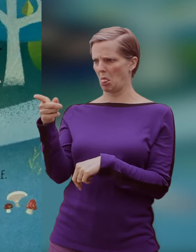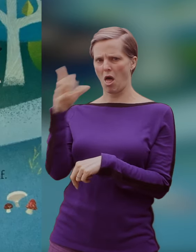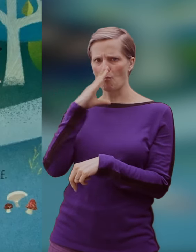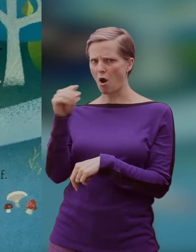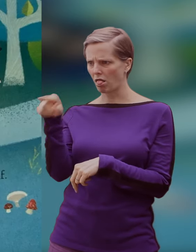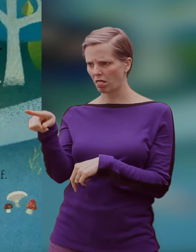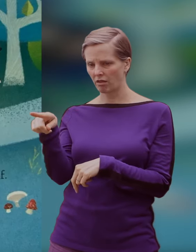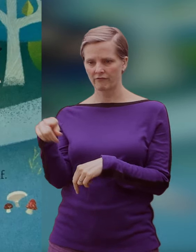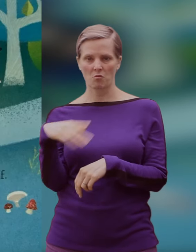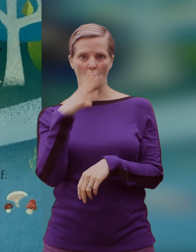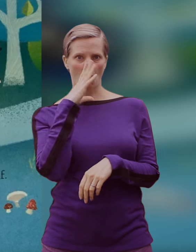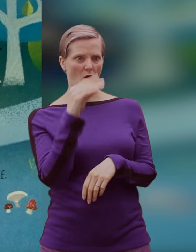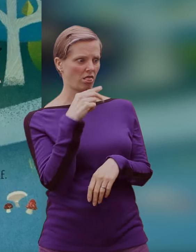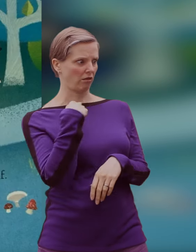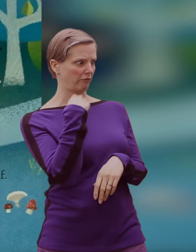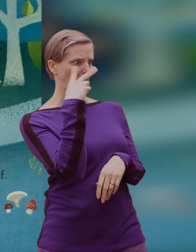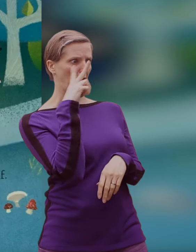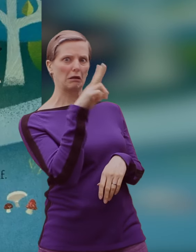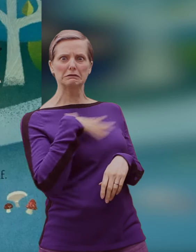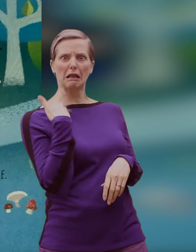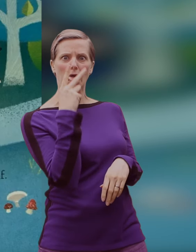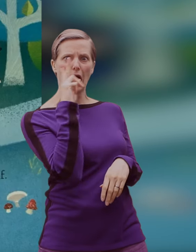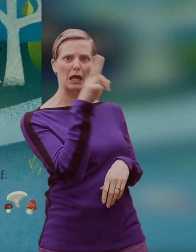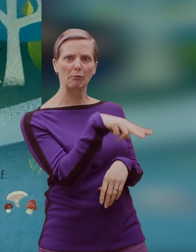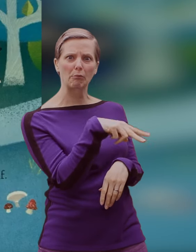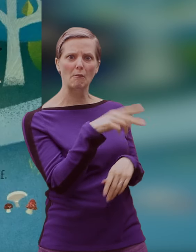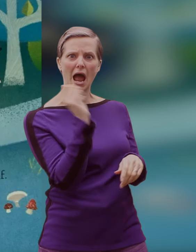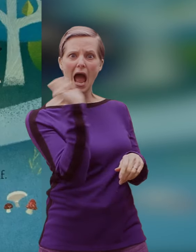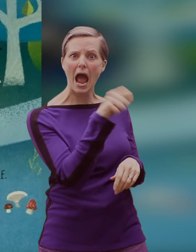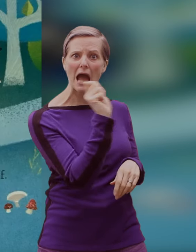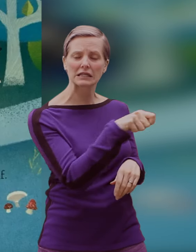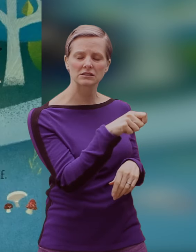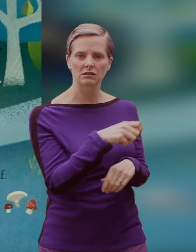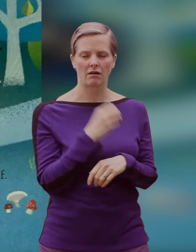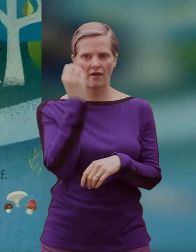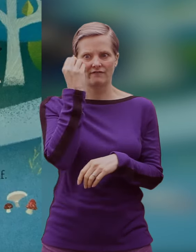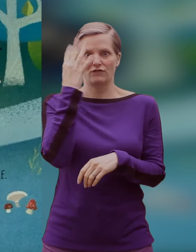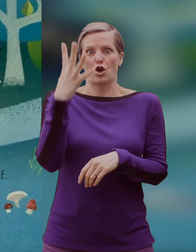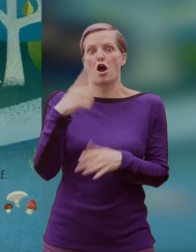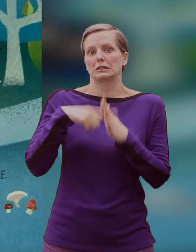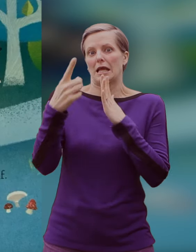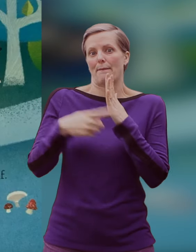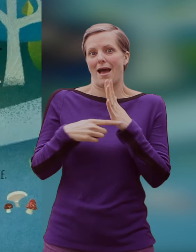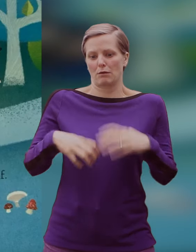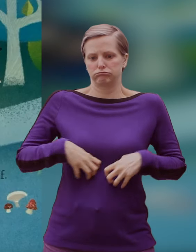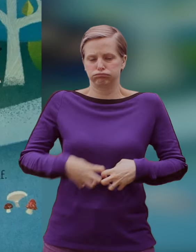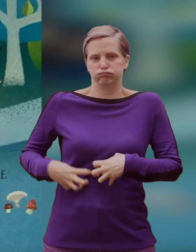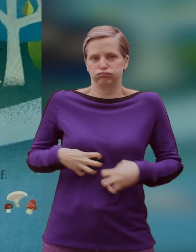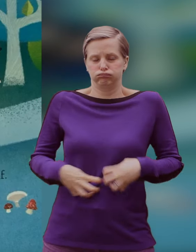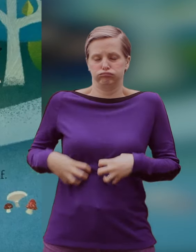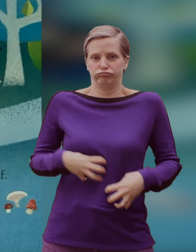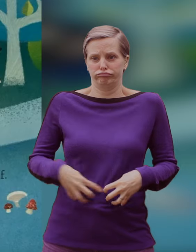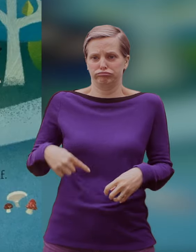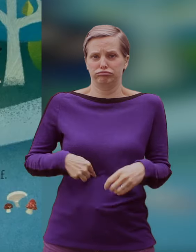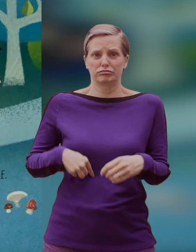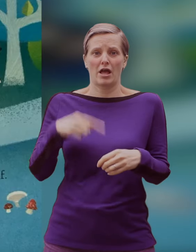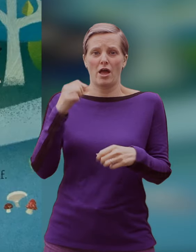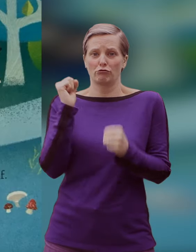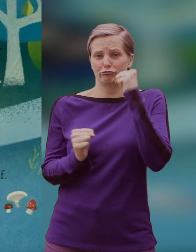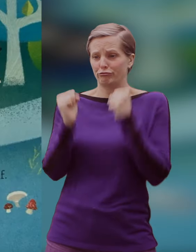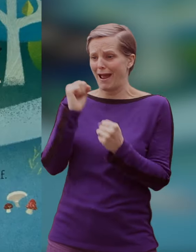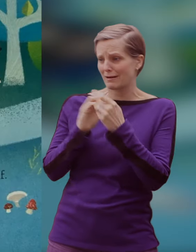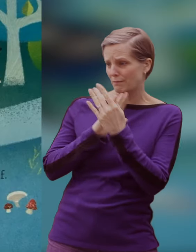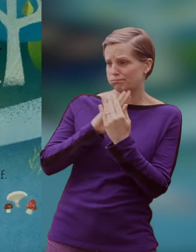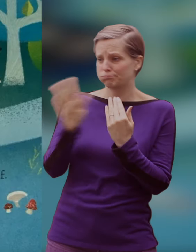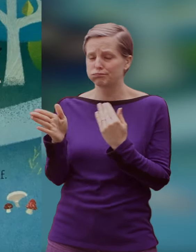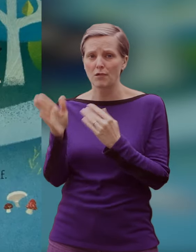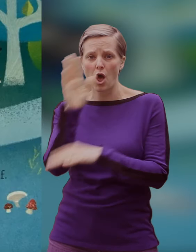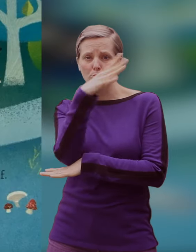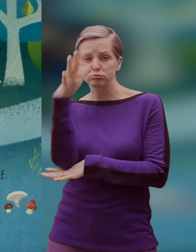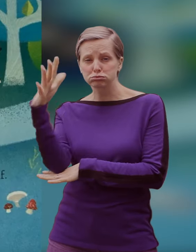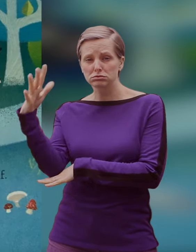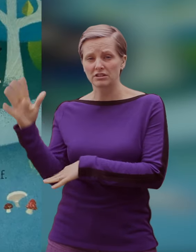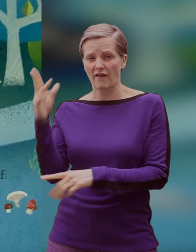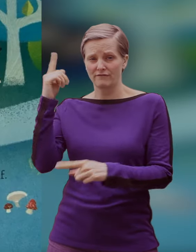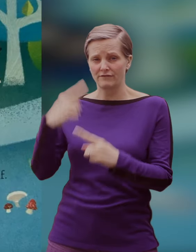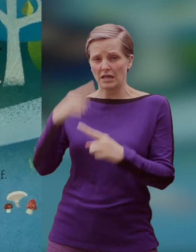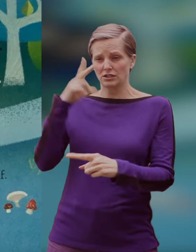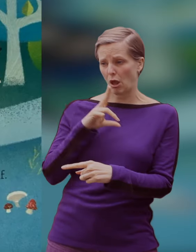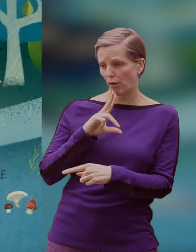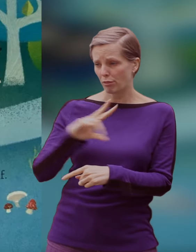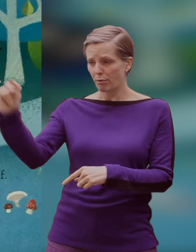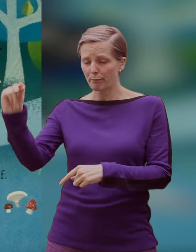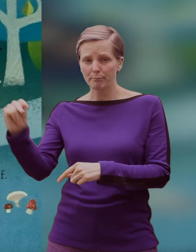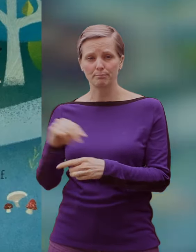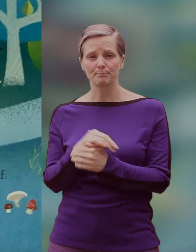The wolf didn't like the look of the axe. He forgot all about his rumbling grumbling tummy and ran back into the wood as fast as his legs would carry him.